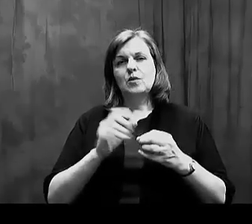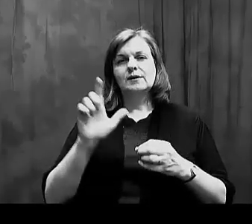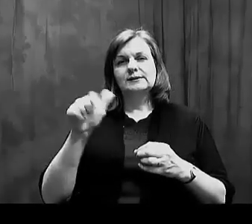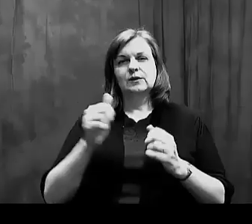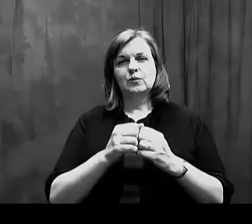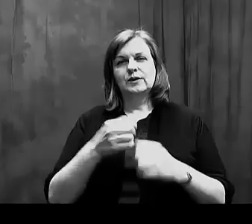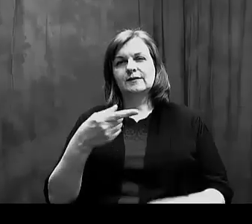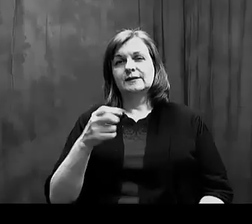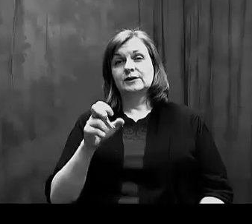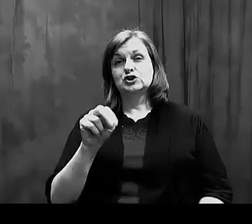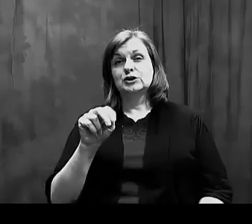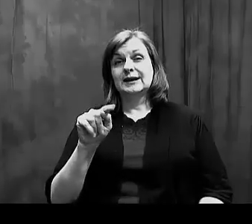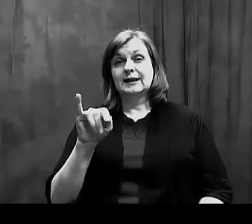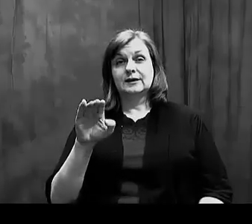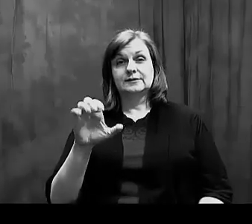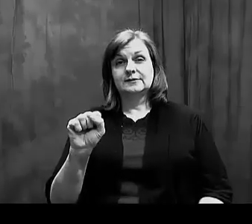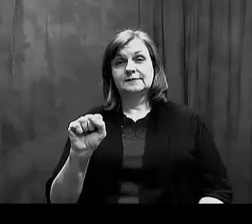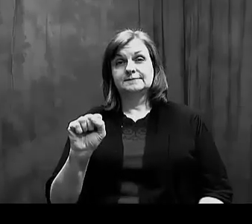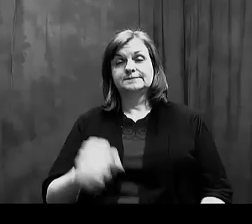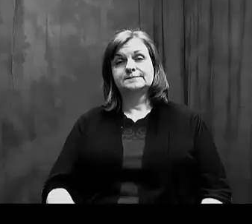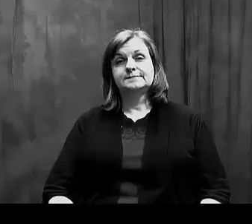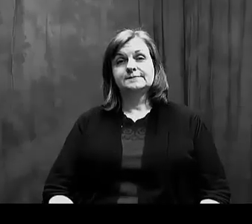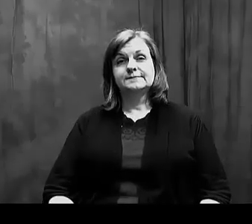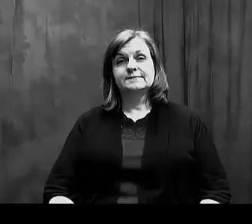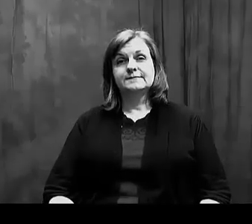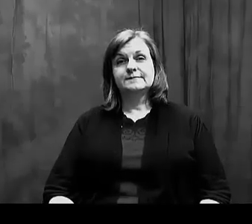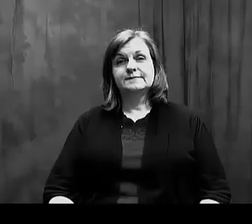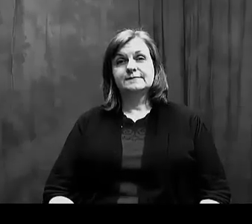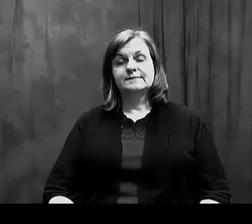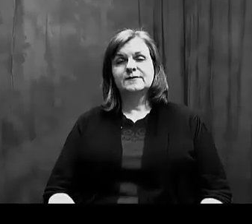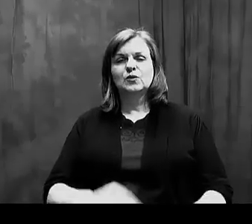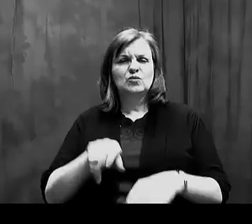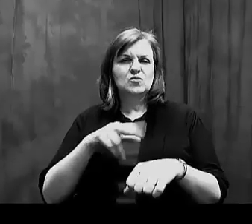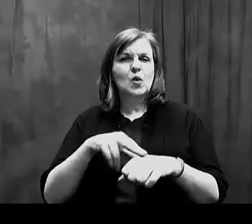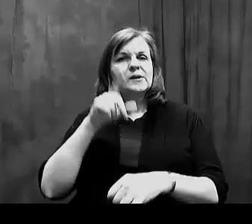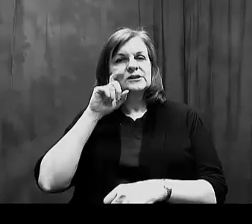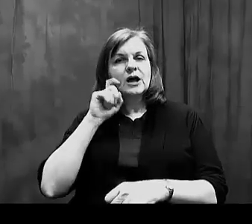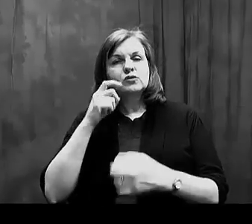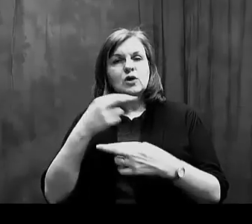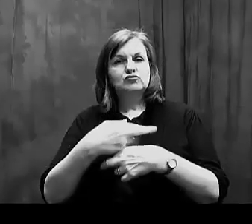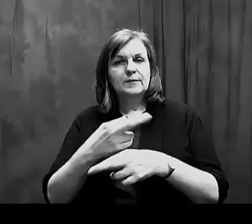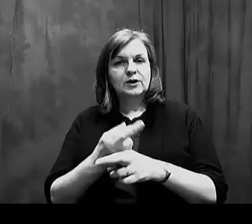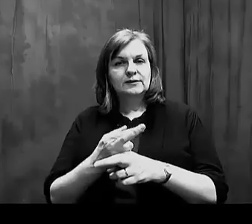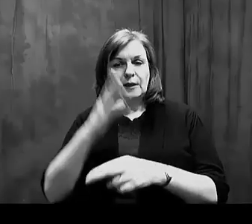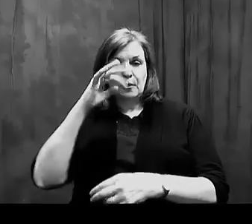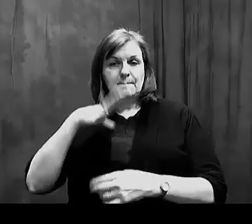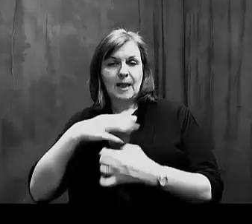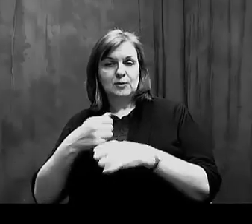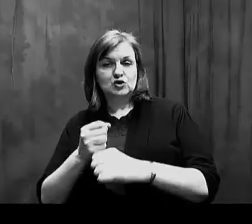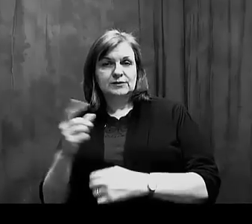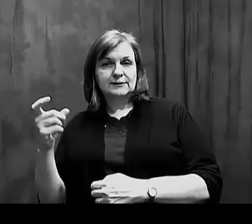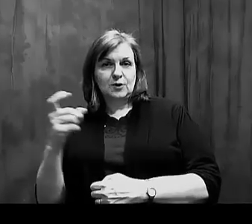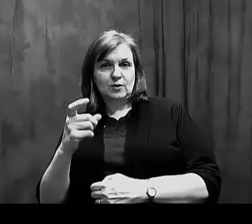of each chromosome